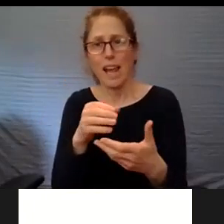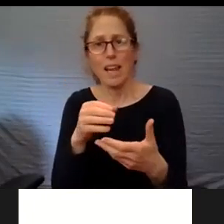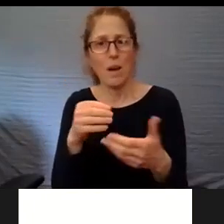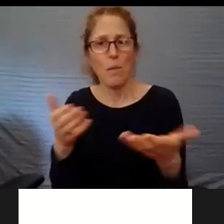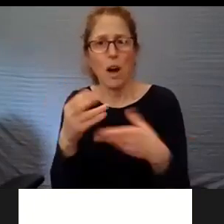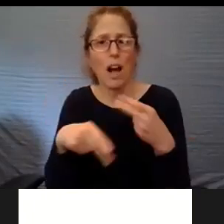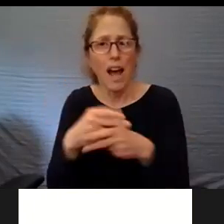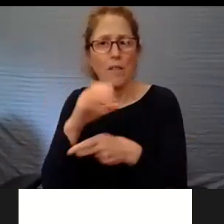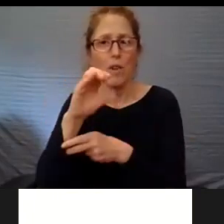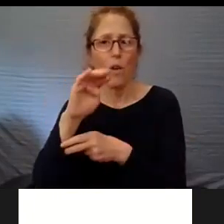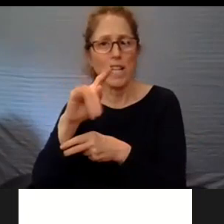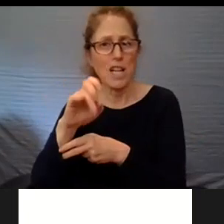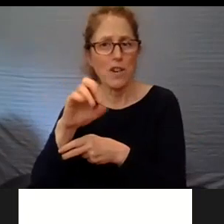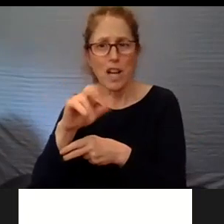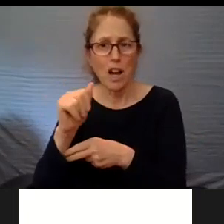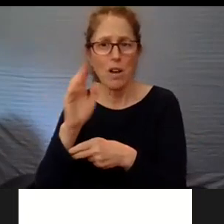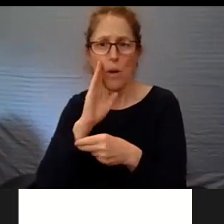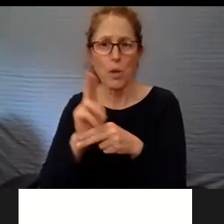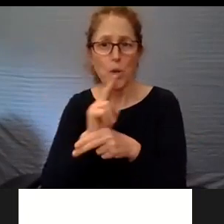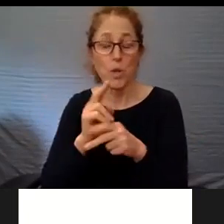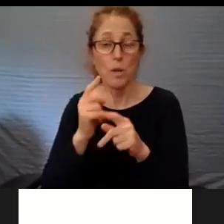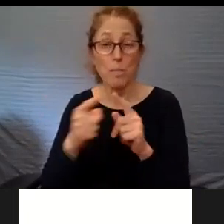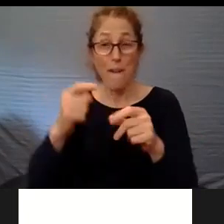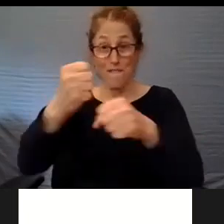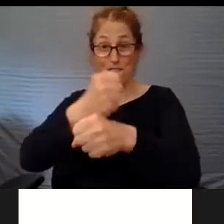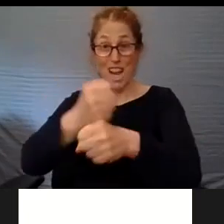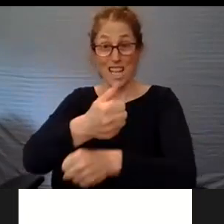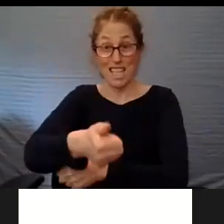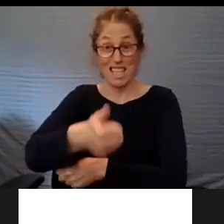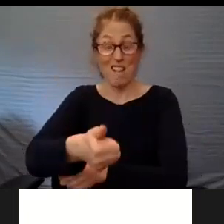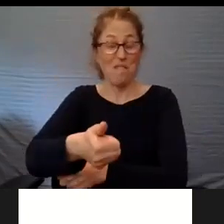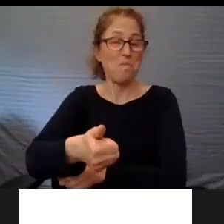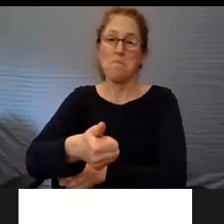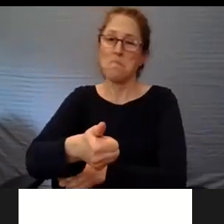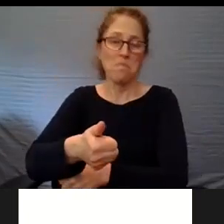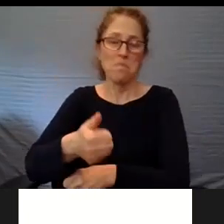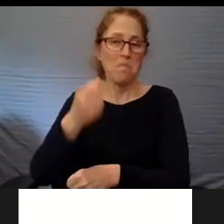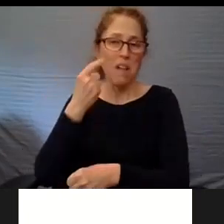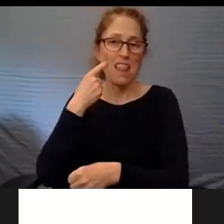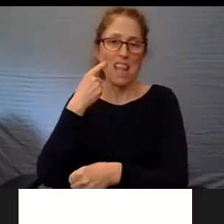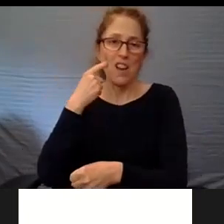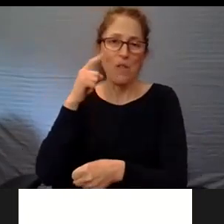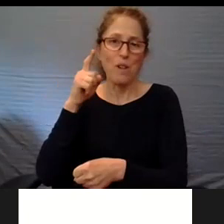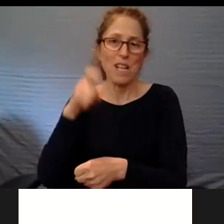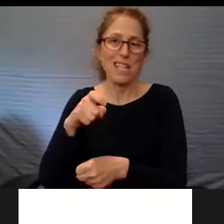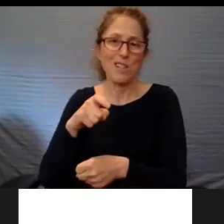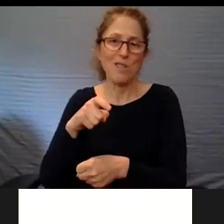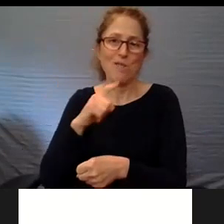But when it comes to actually fighting, I think, we need to direct those efforts toward